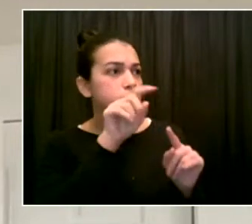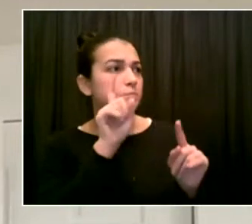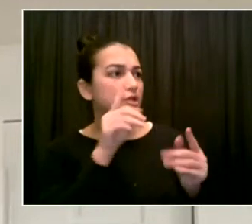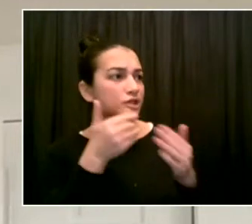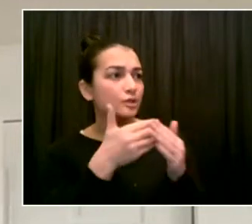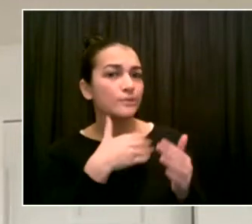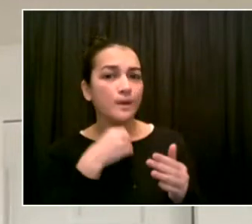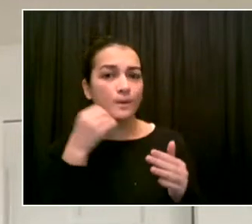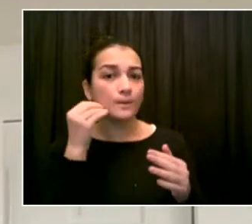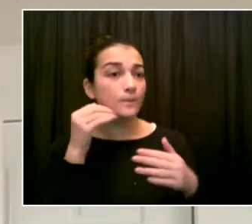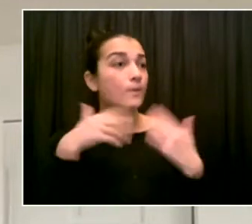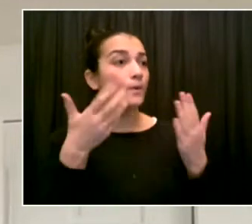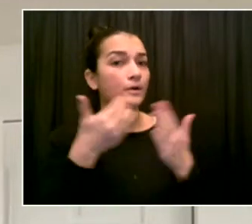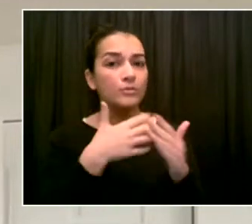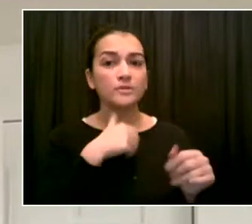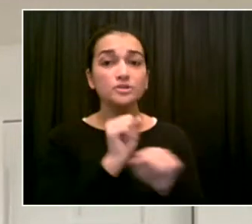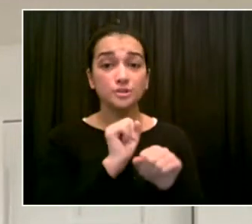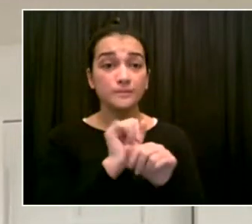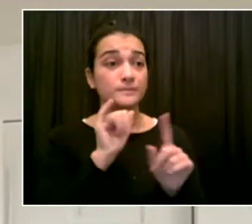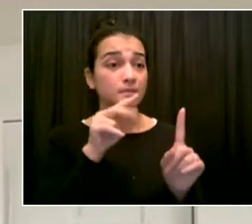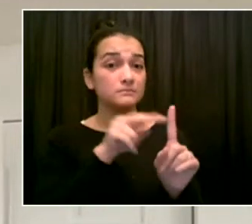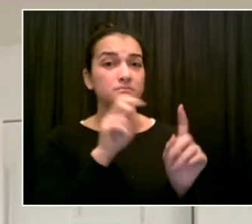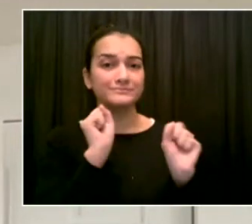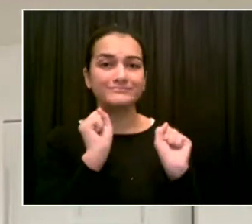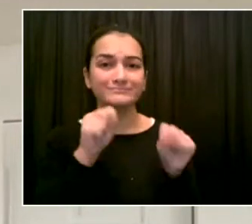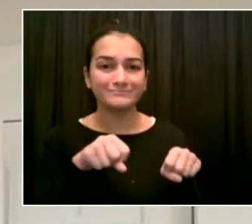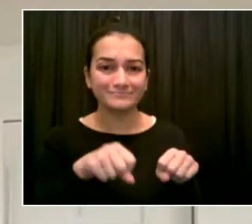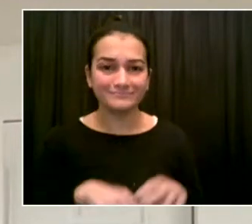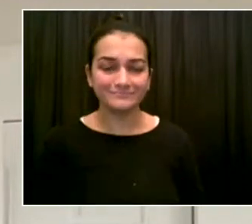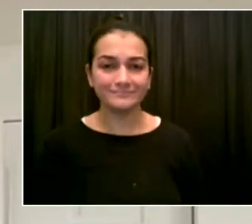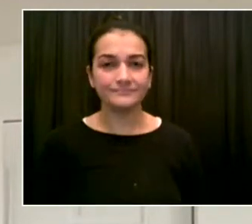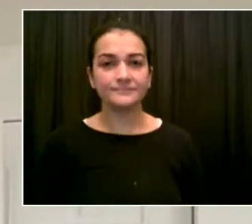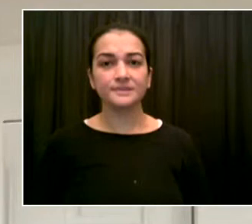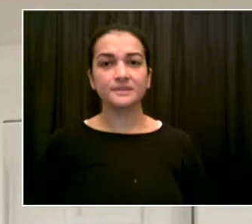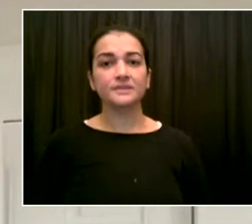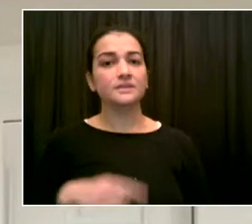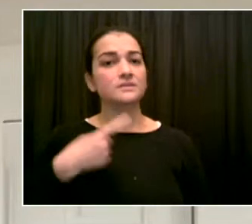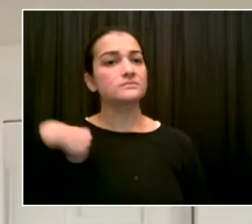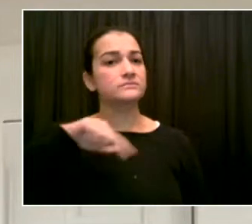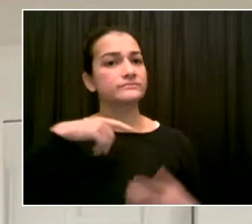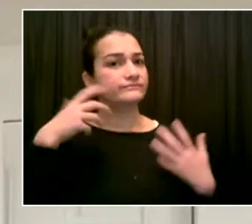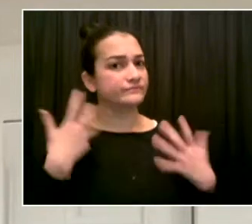OUT TO YOUR OCLAL COUNCILMEMBER. MY TEAM AND I HAVE MADE HUNDREDS OF